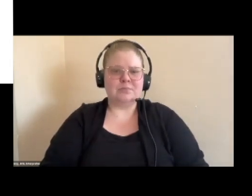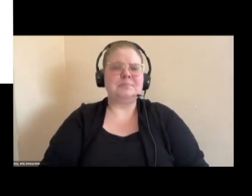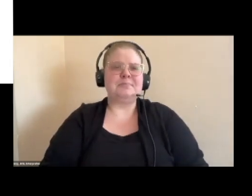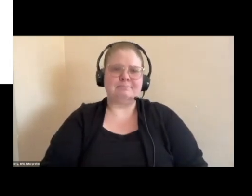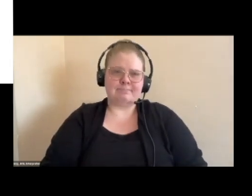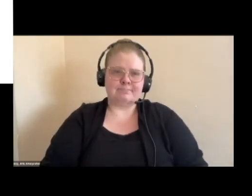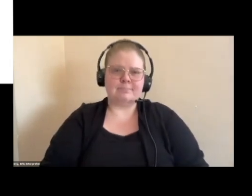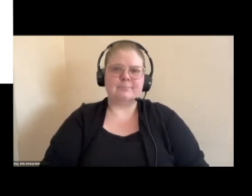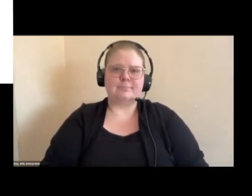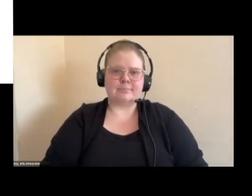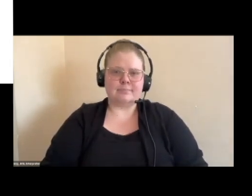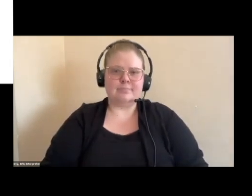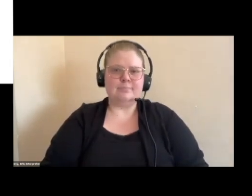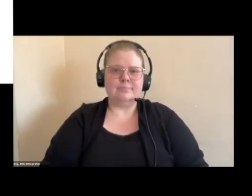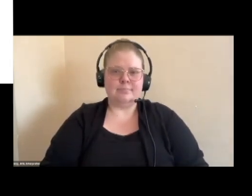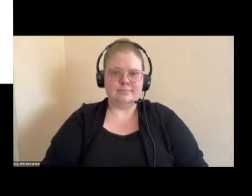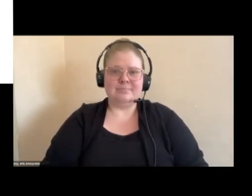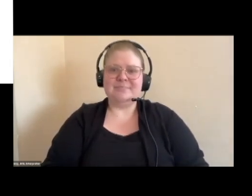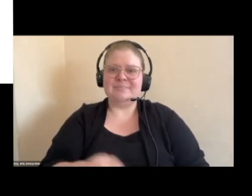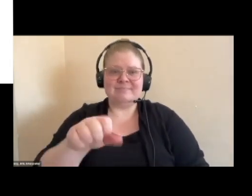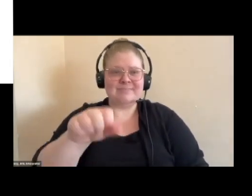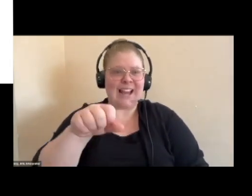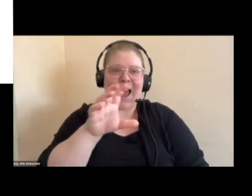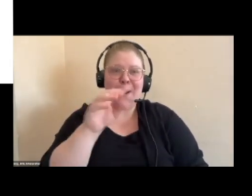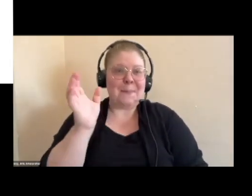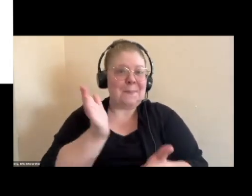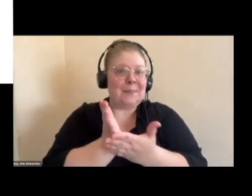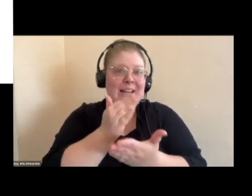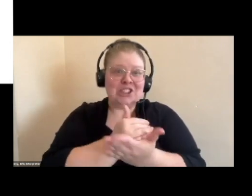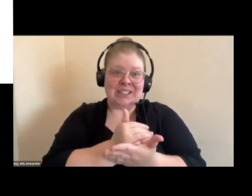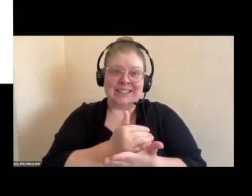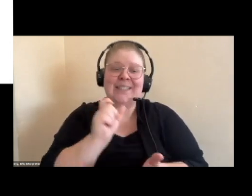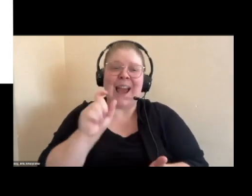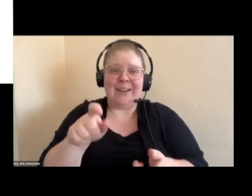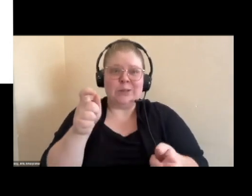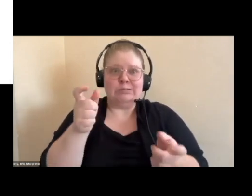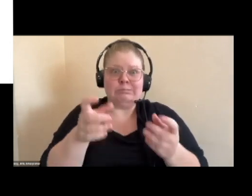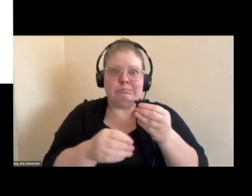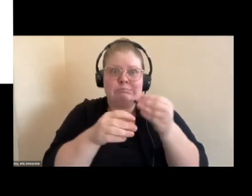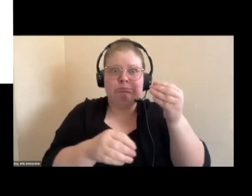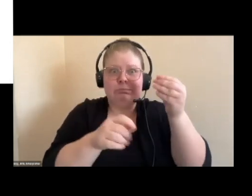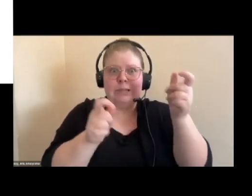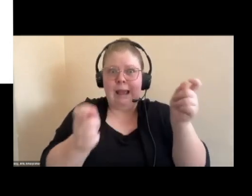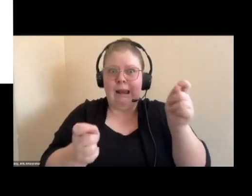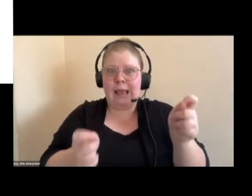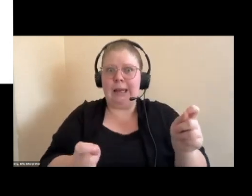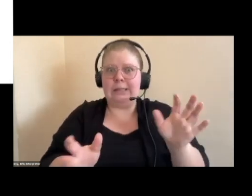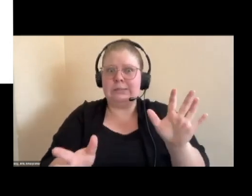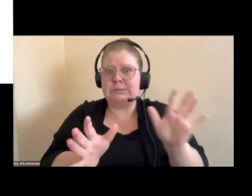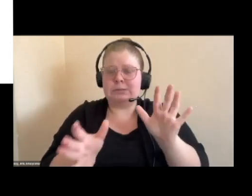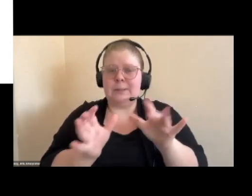That's even with the budget. We had to edit our budget many times to really make sure that the training